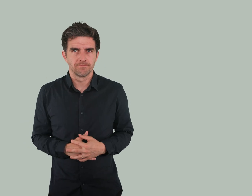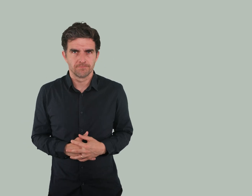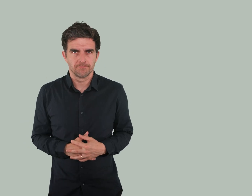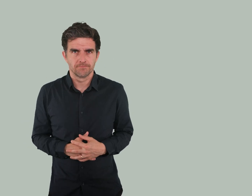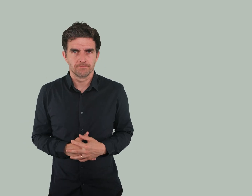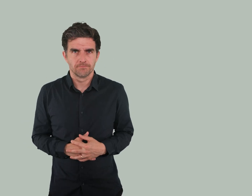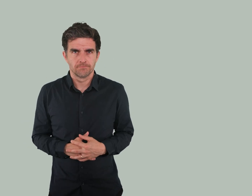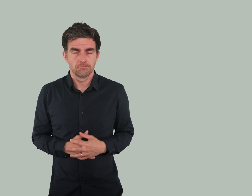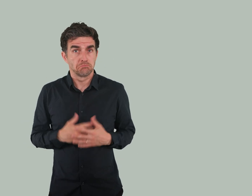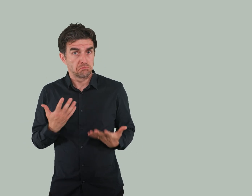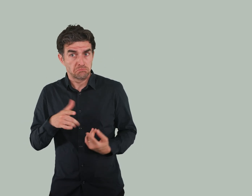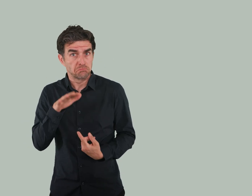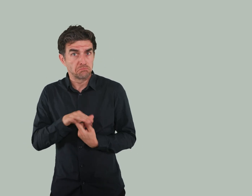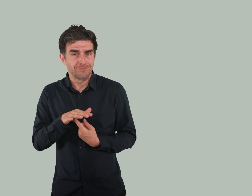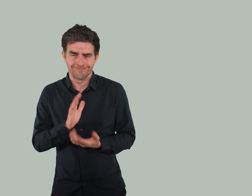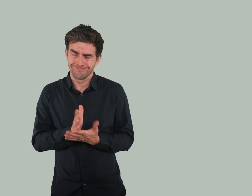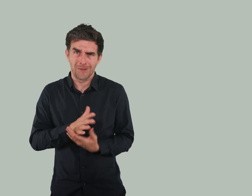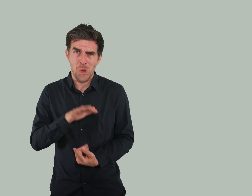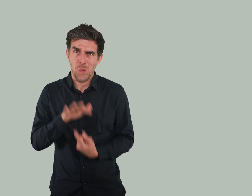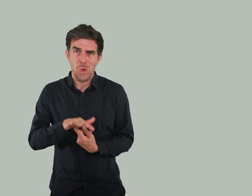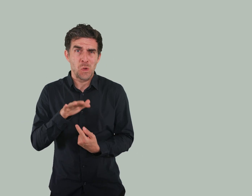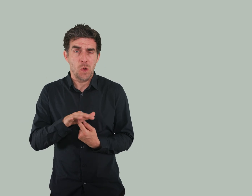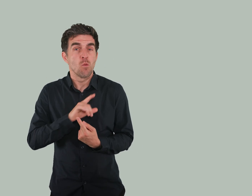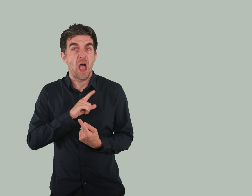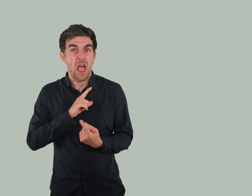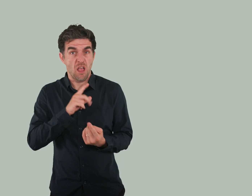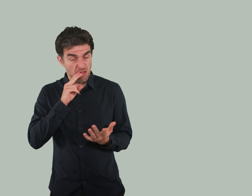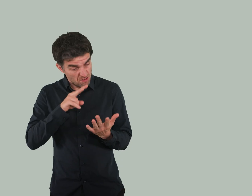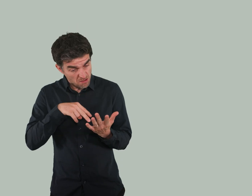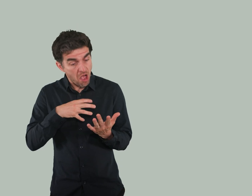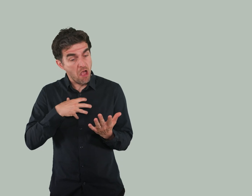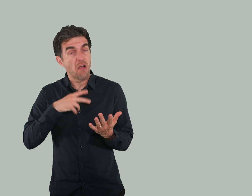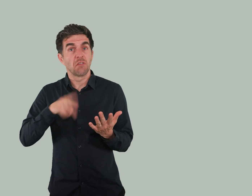228. This matters because, on paper,